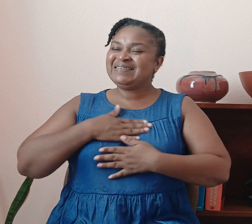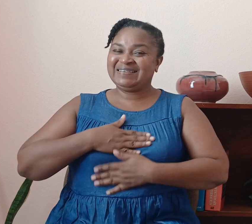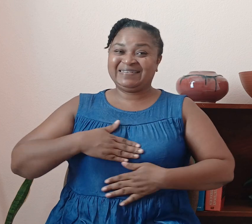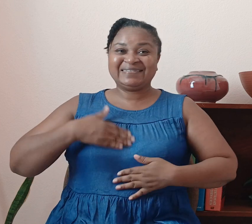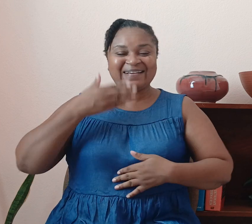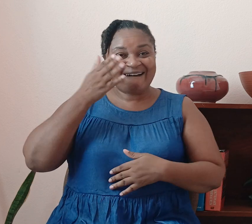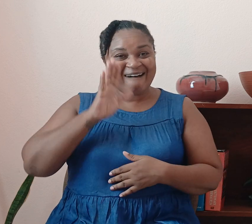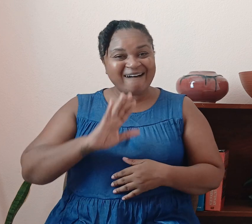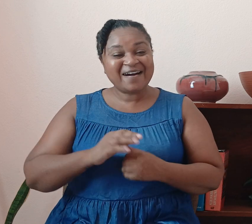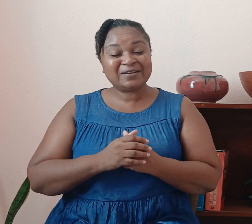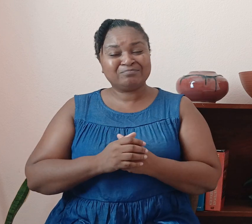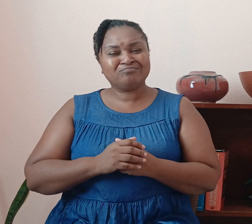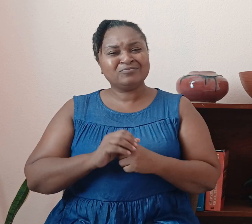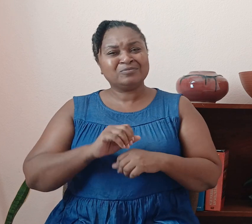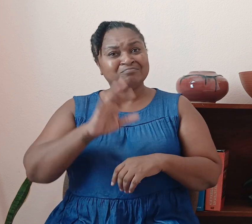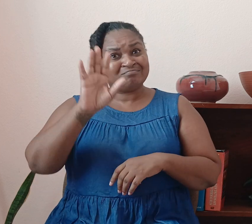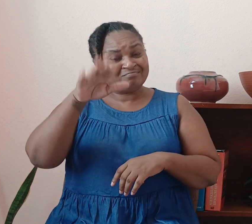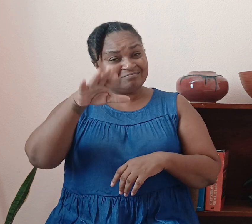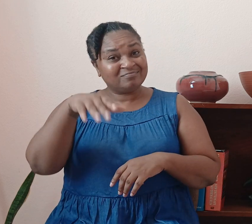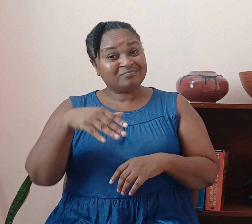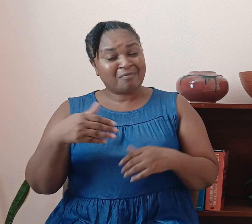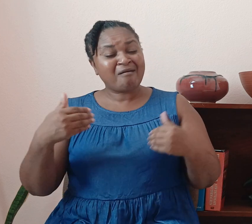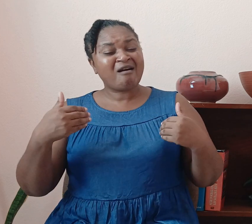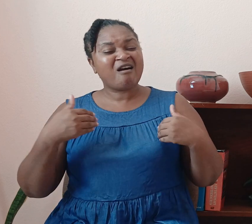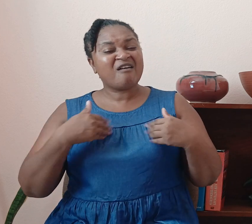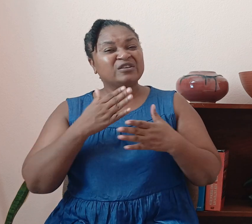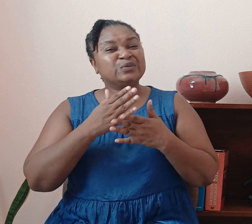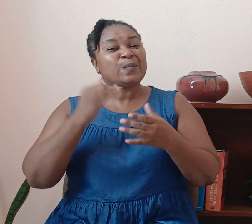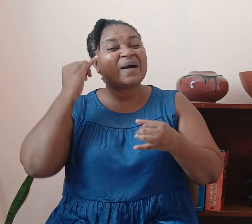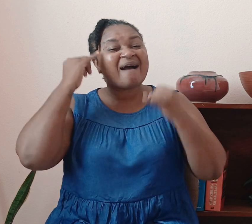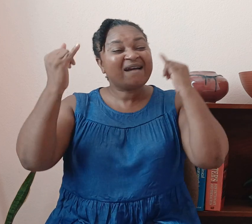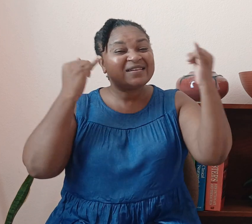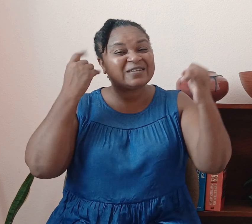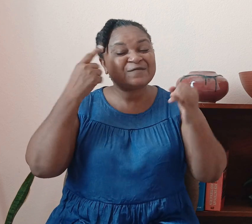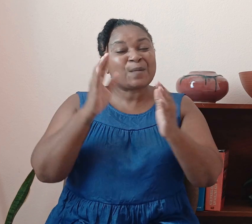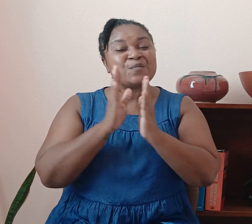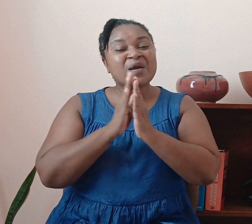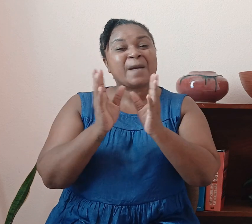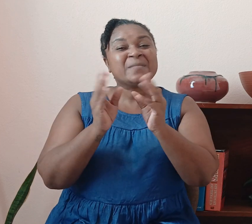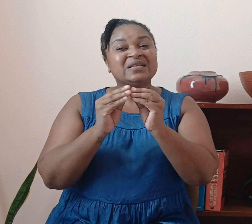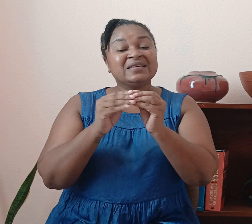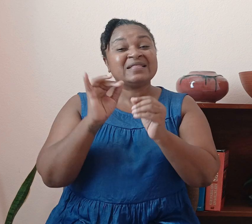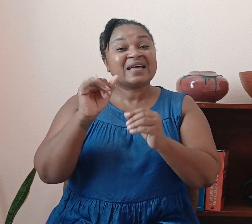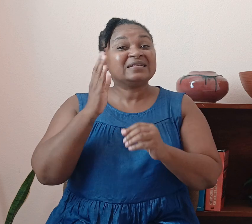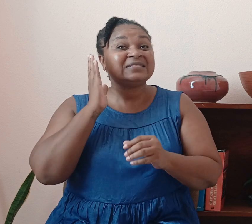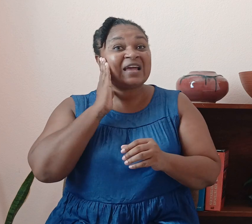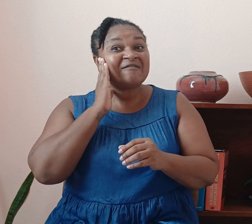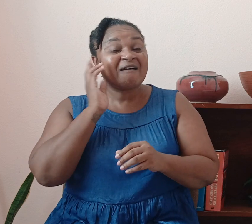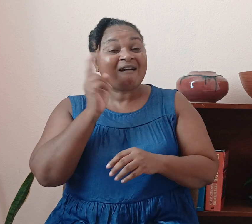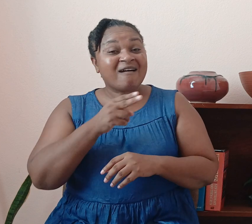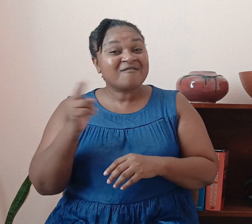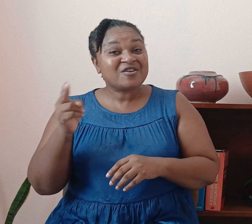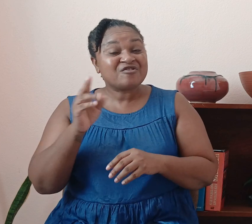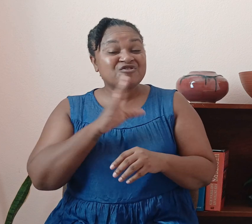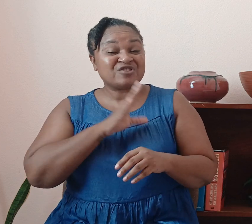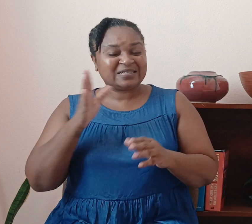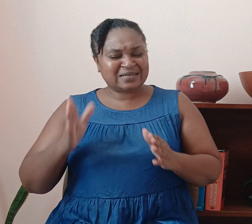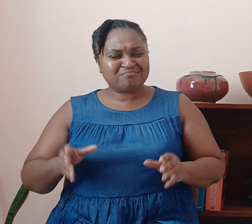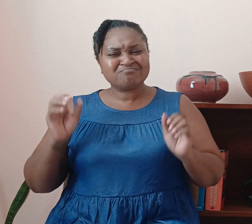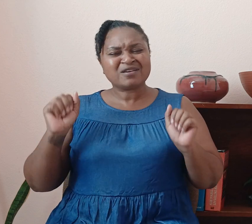ideas for prayer meetings that deaf and hard-of-hearing Christians may consider: